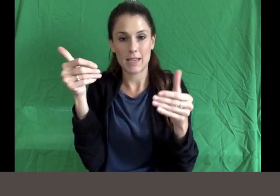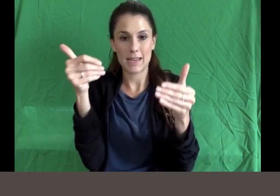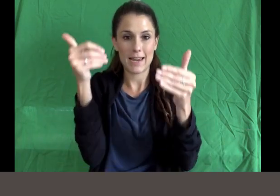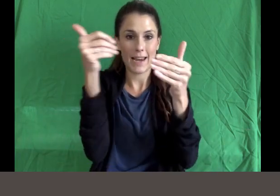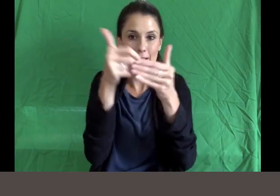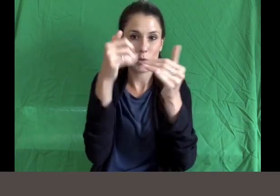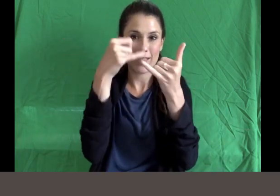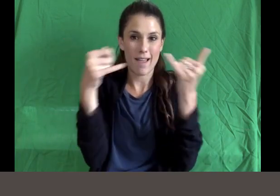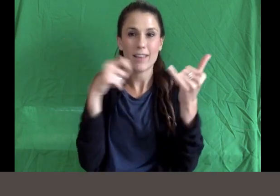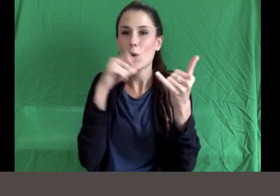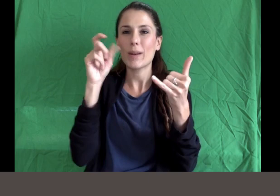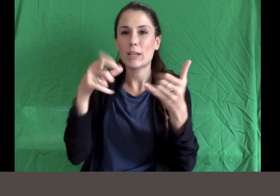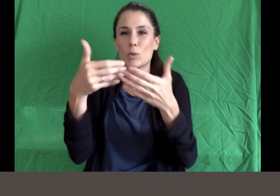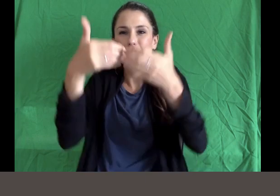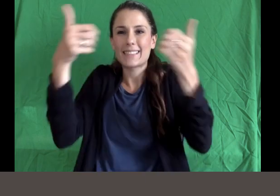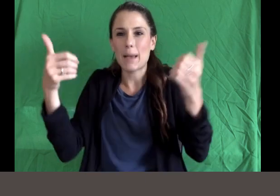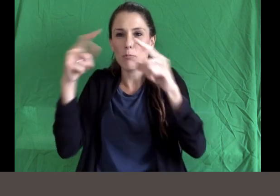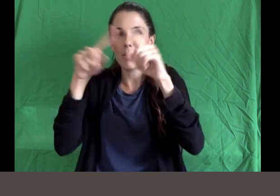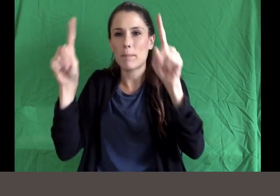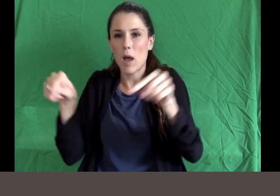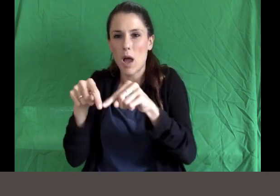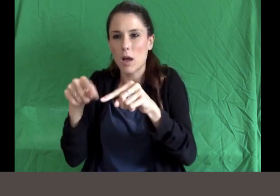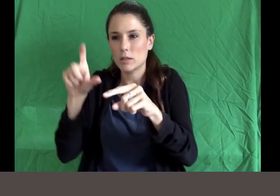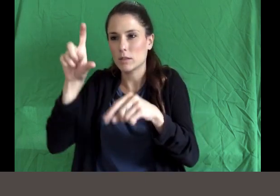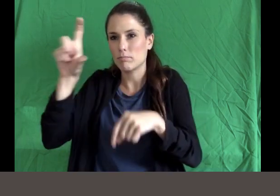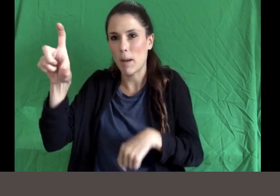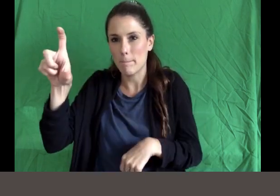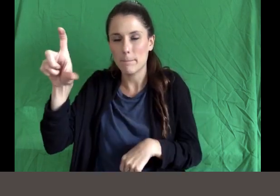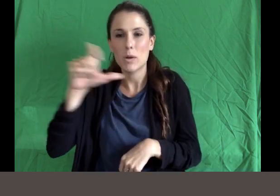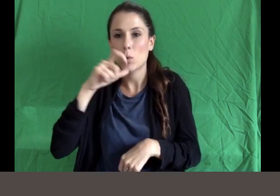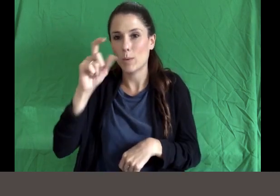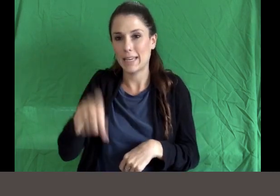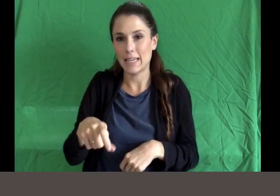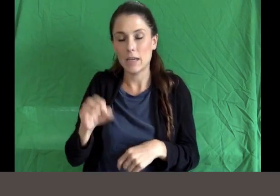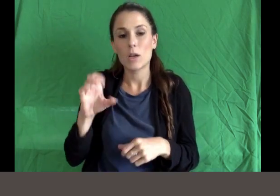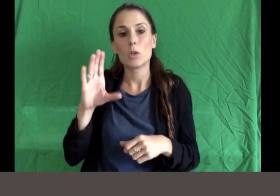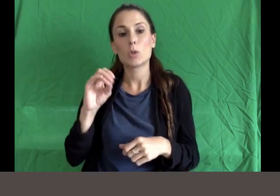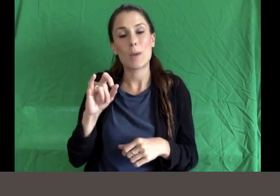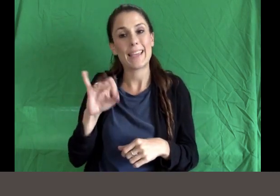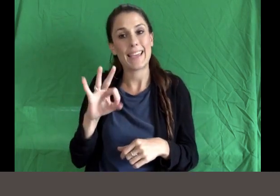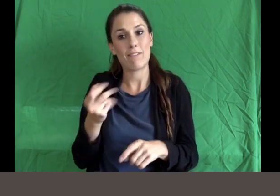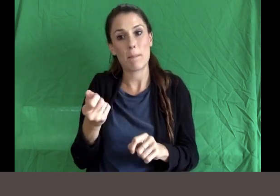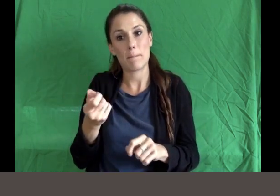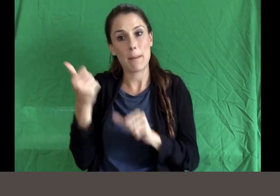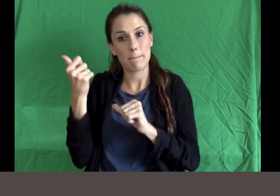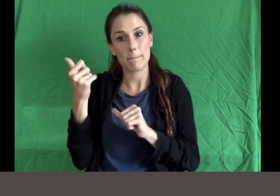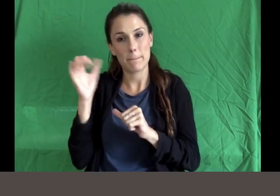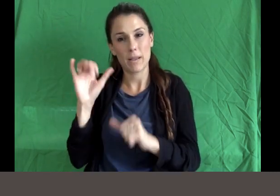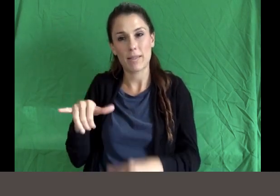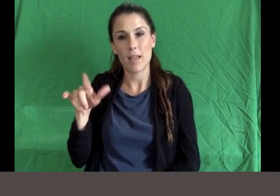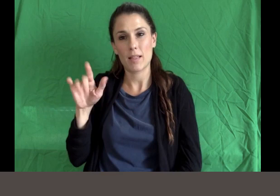and instead we opt to annotate our data using Matplotlib's tools well we can do away with our